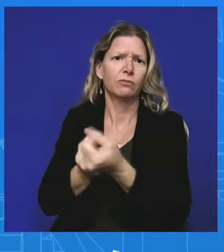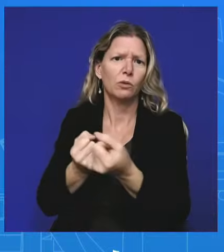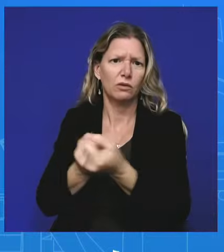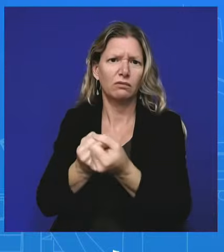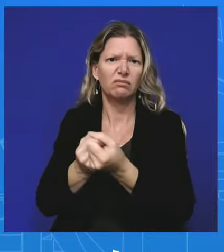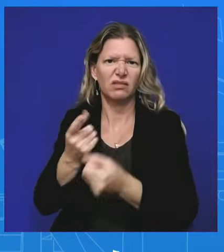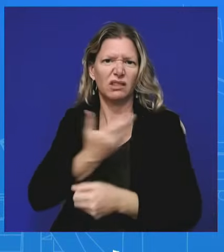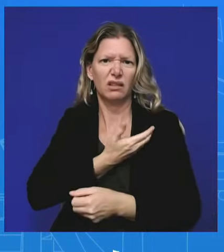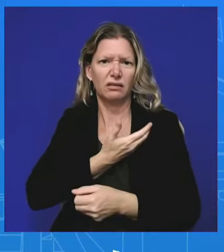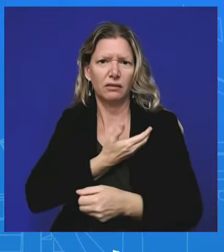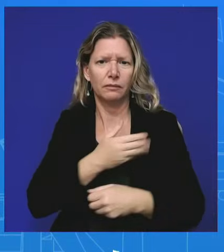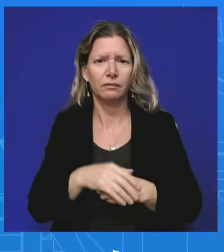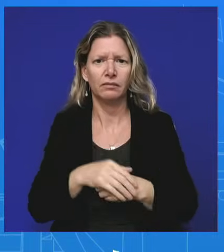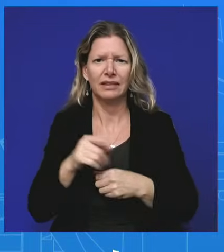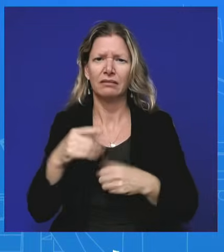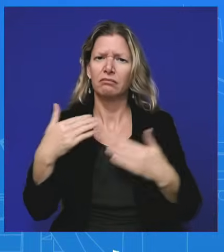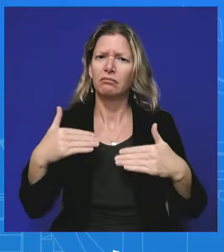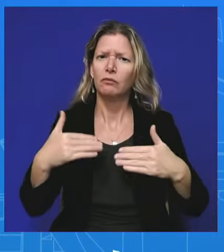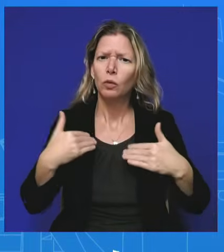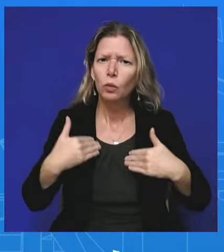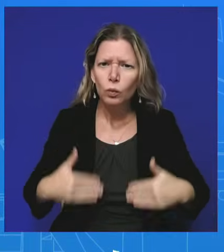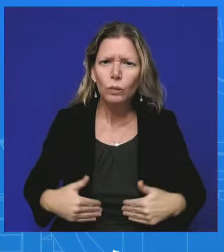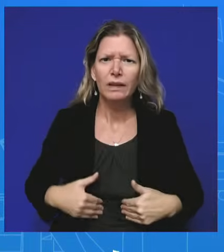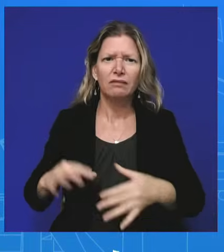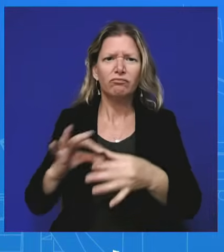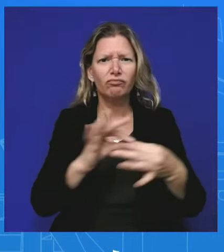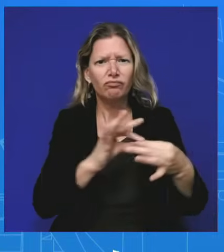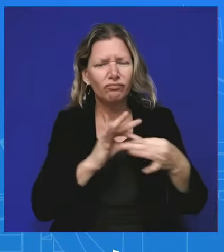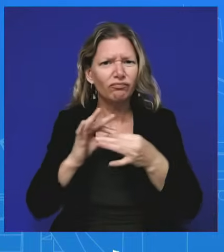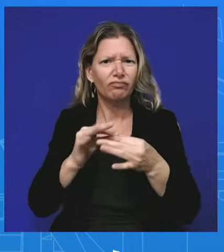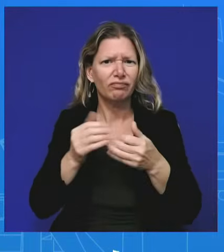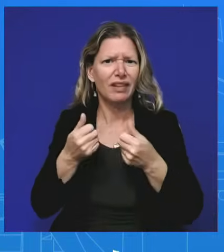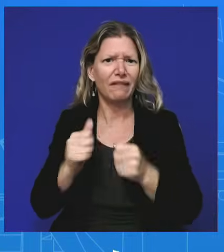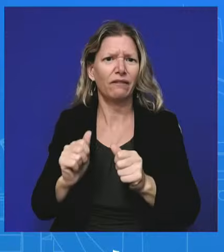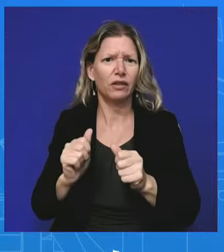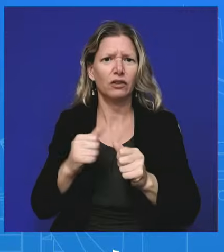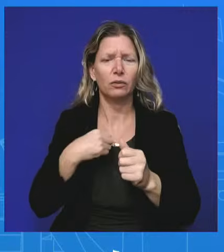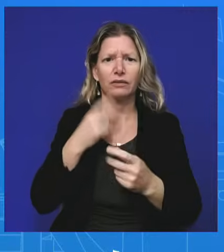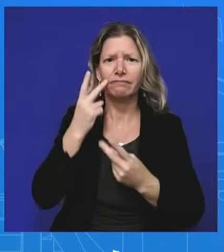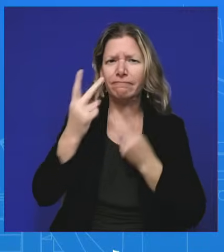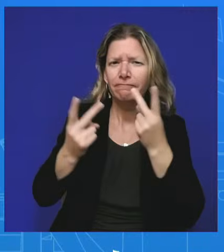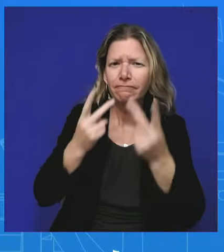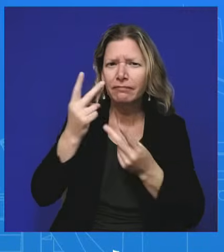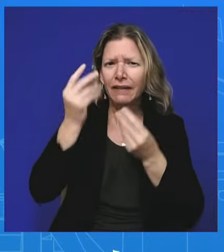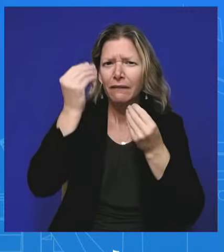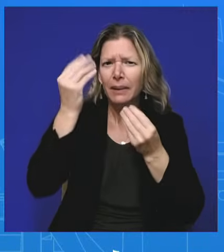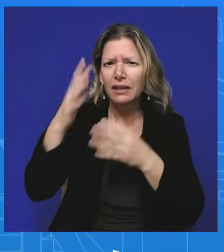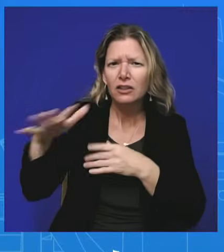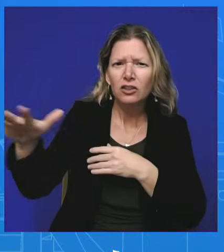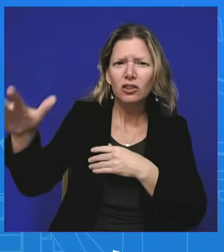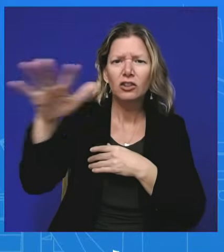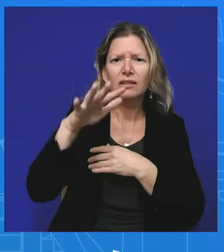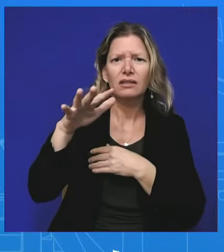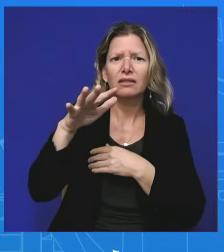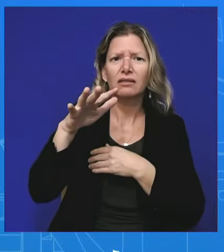particularly in the region, it is designed solely -- only -- for the delivery of humanitarian assistance. There's no other purpose